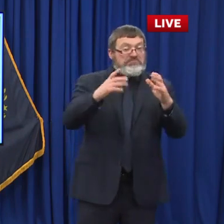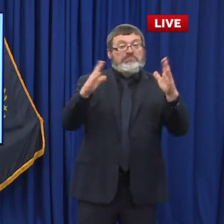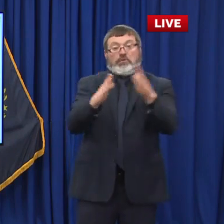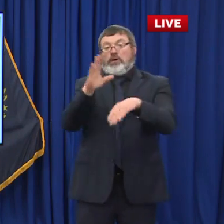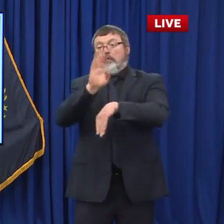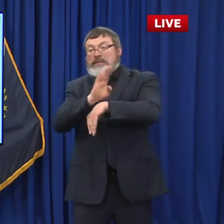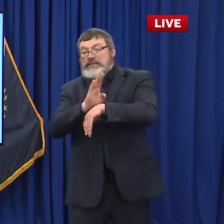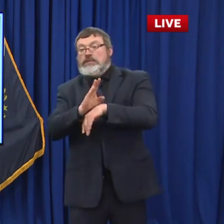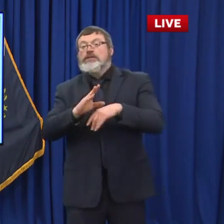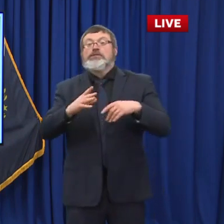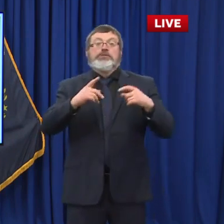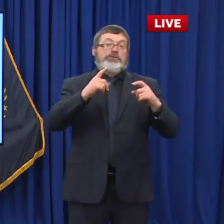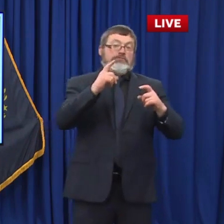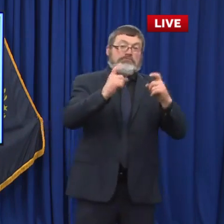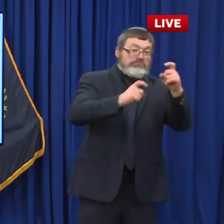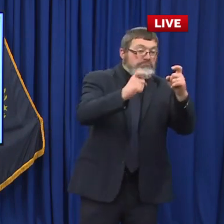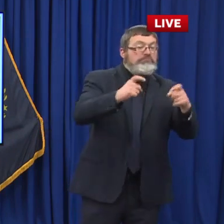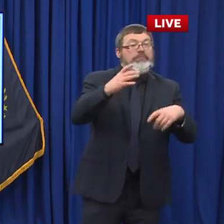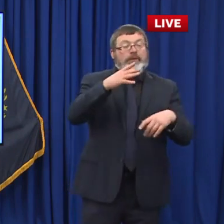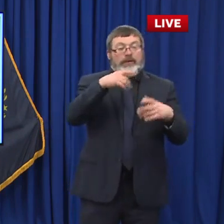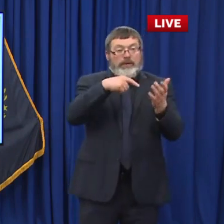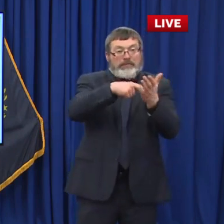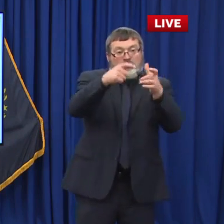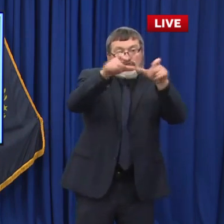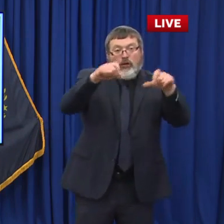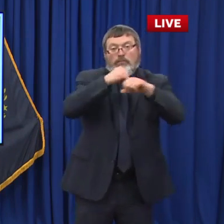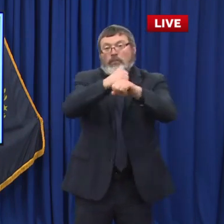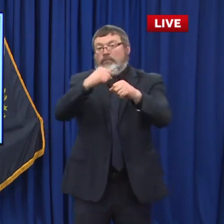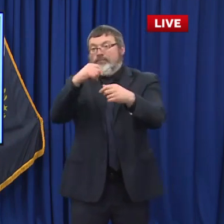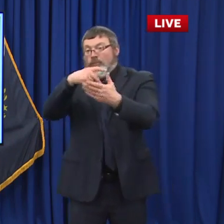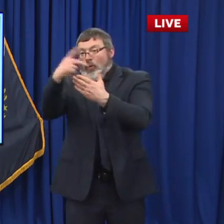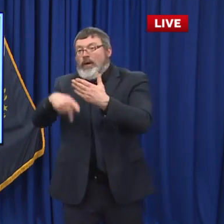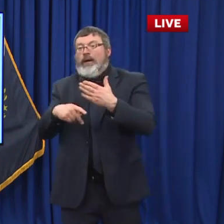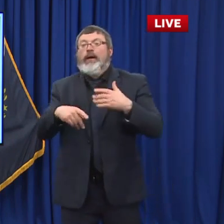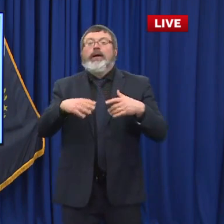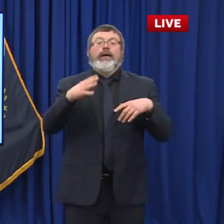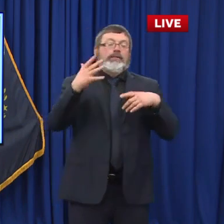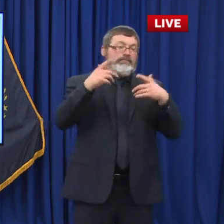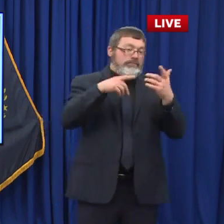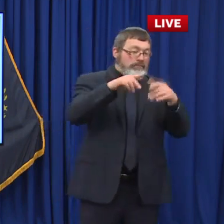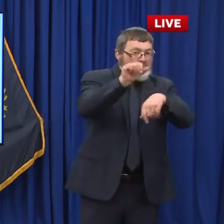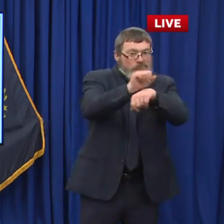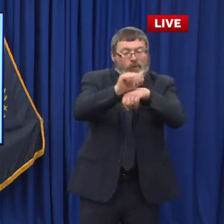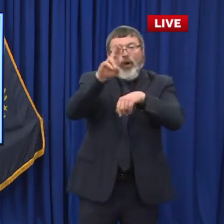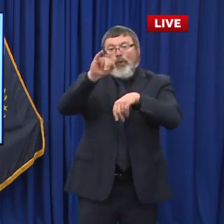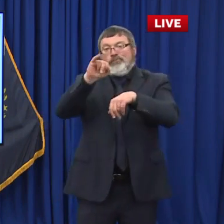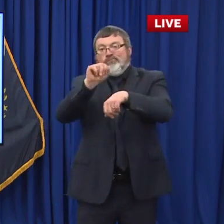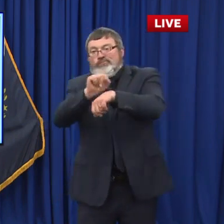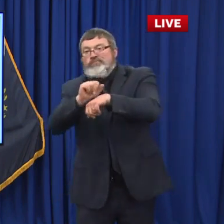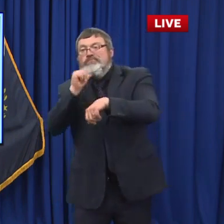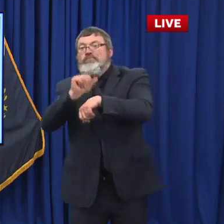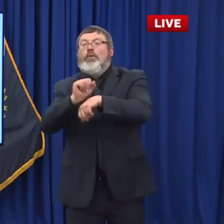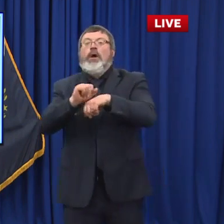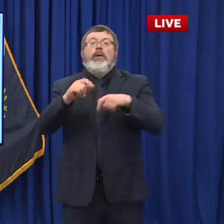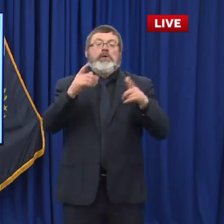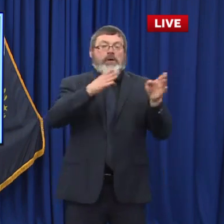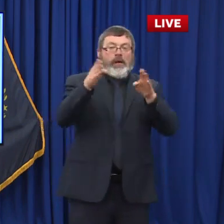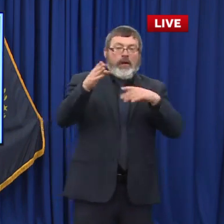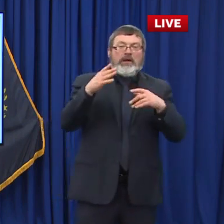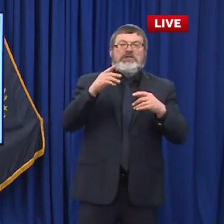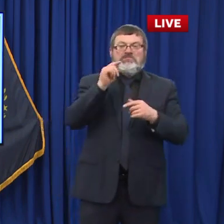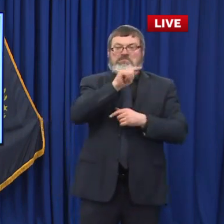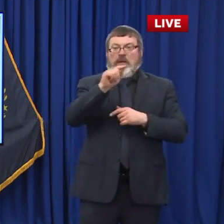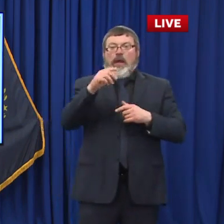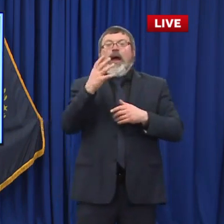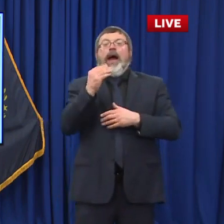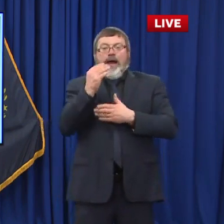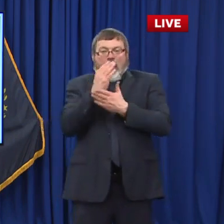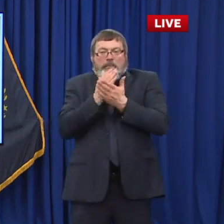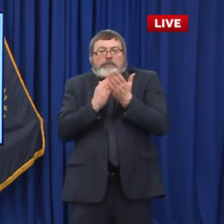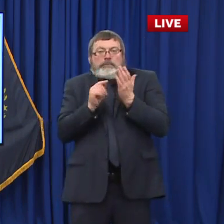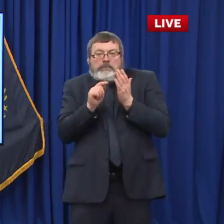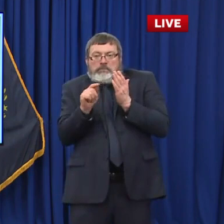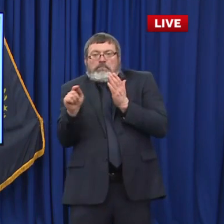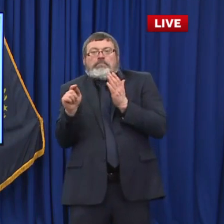IT LOOKS LIKE THEY ARE FOCUSING ON SMALL BUSINESS RELIEF, SOME KIND OF ADDITION TO THE PPE PROGRAM, SOME UNEMPLOYMENT RELIEF, SOME STIMULUS CHECKS.